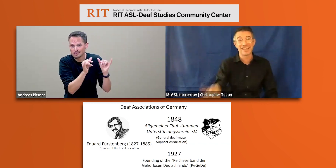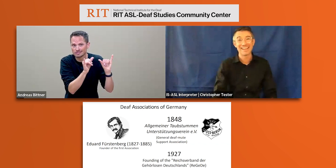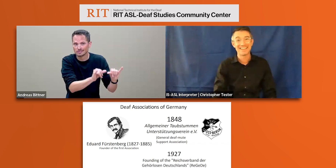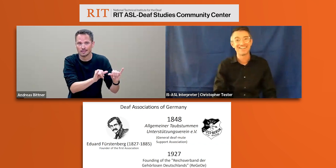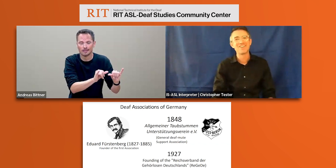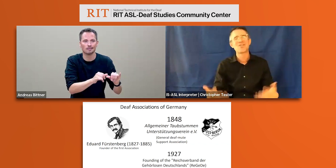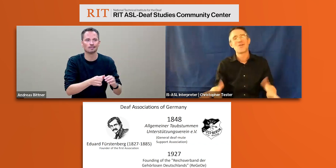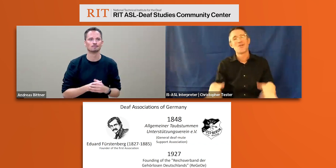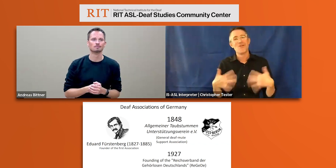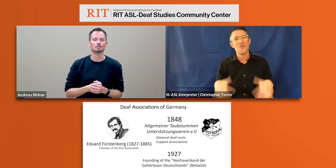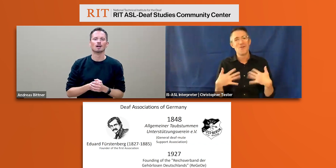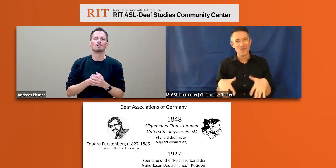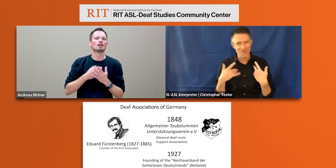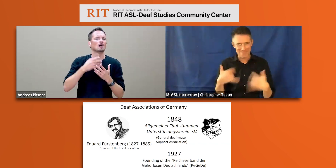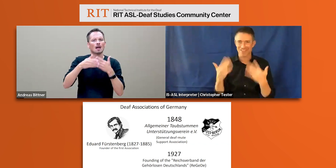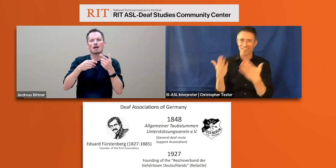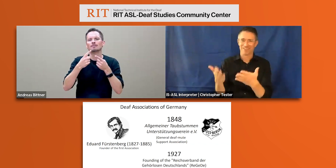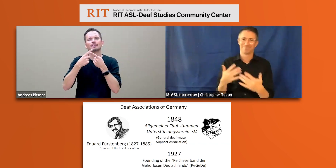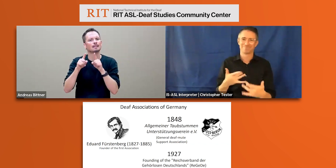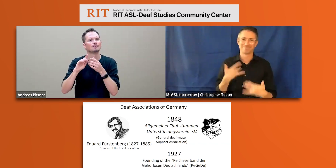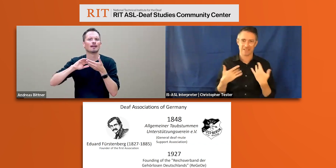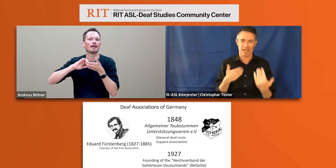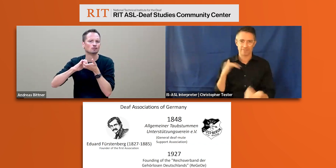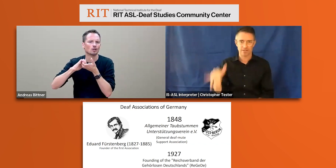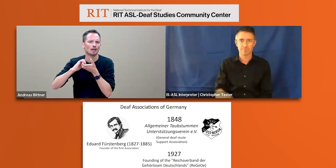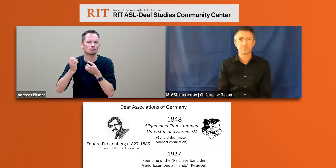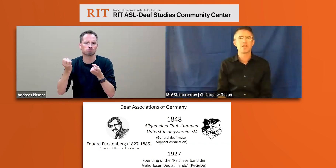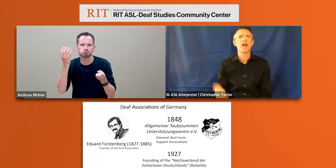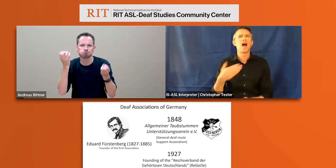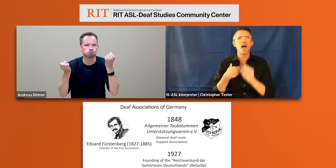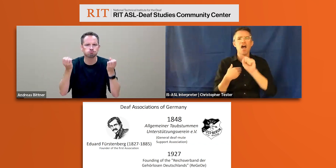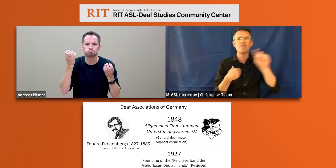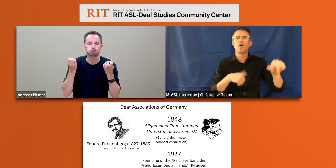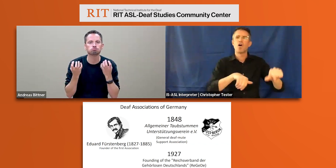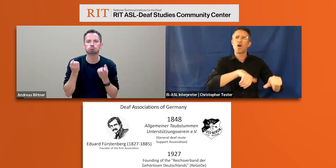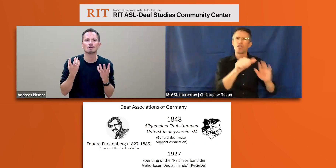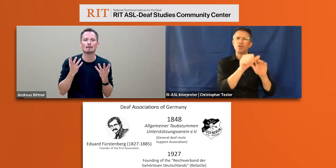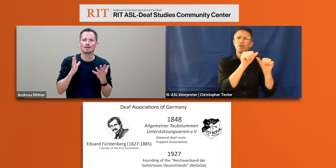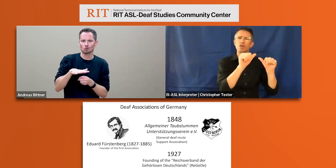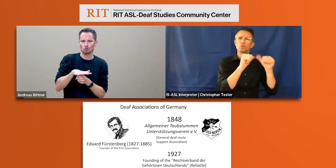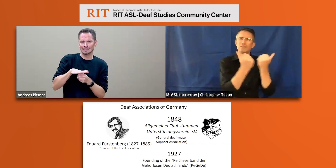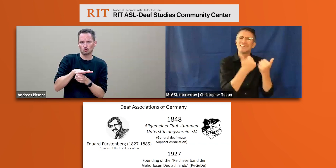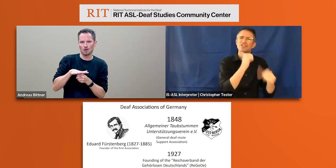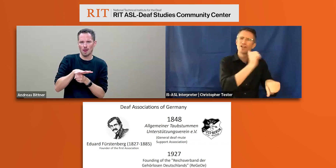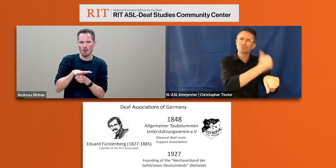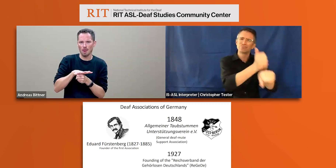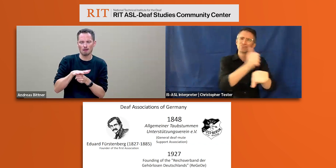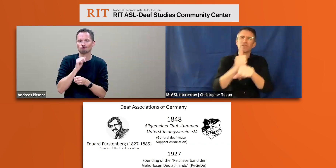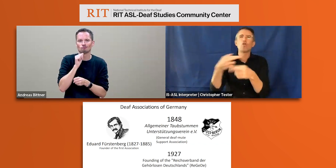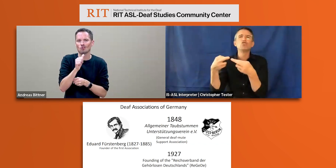And the Association has been running and active since 1848.